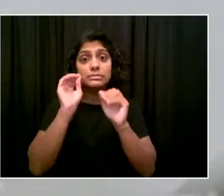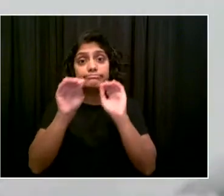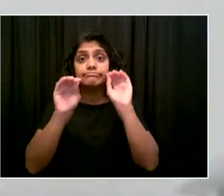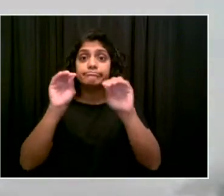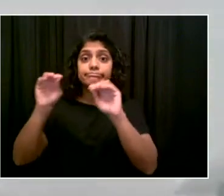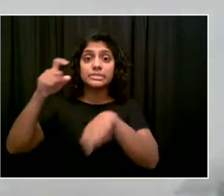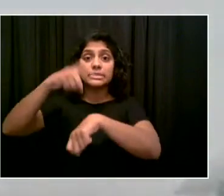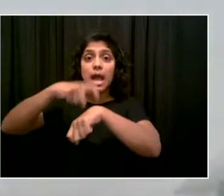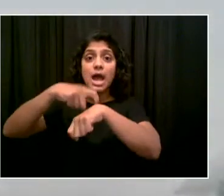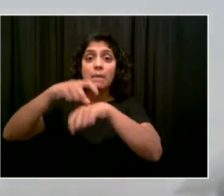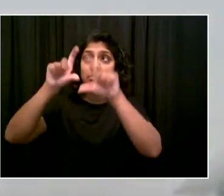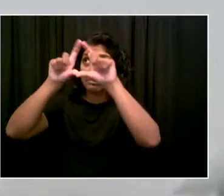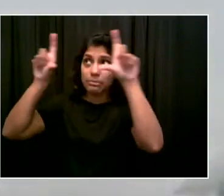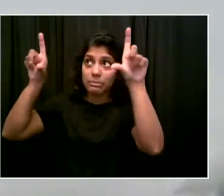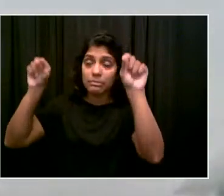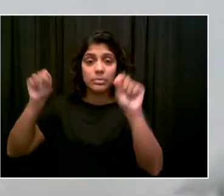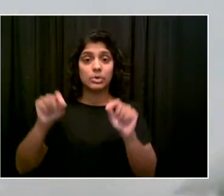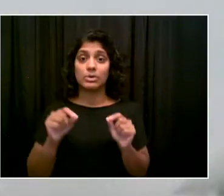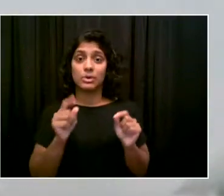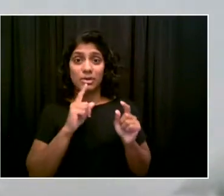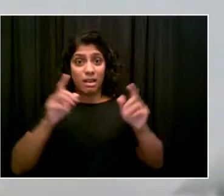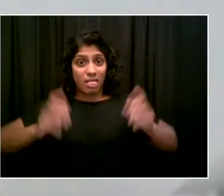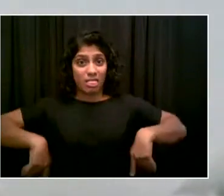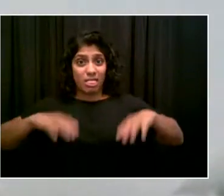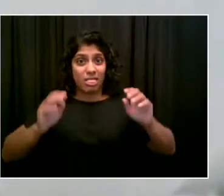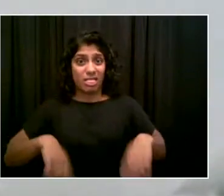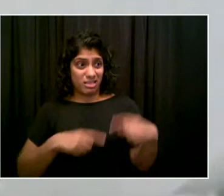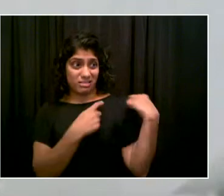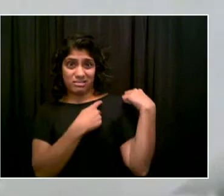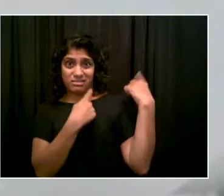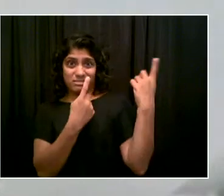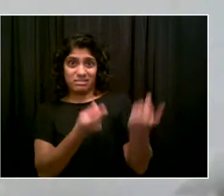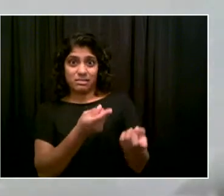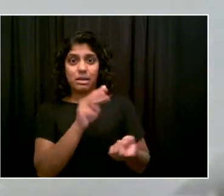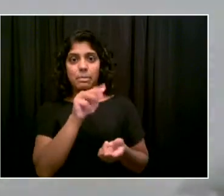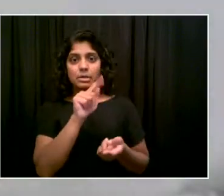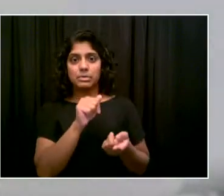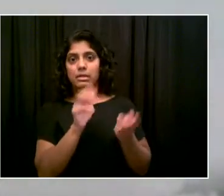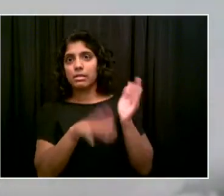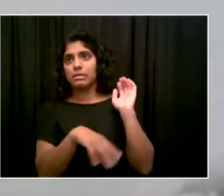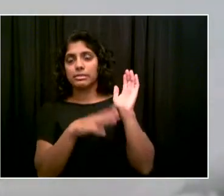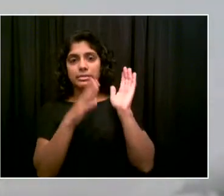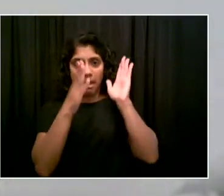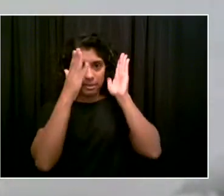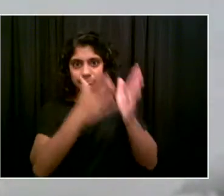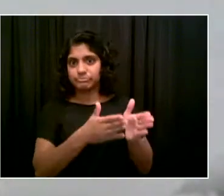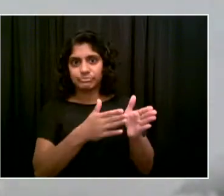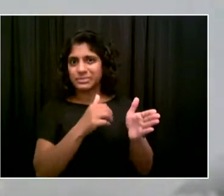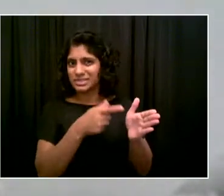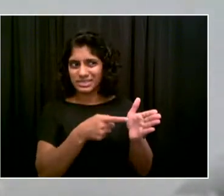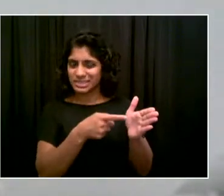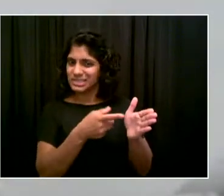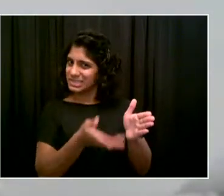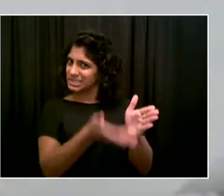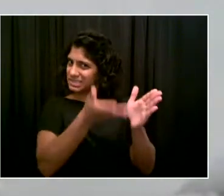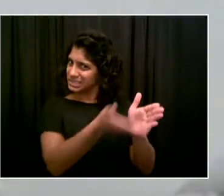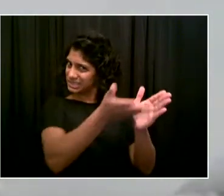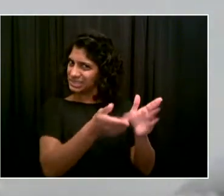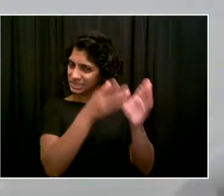, MANY LINES DATE BACK TO THE 1930S. WE NEED TO MAKE THE SYSTEM MORE RELIABLE AND RESILIENT. WE DESERVE THAT